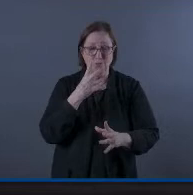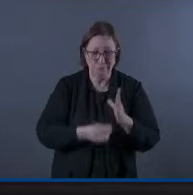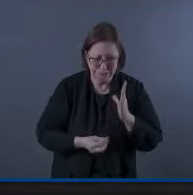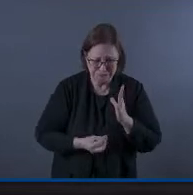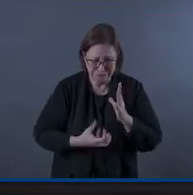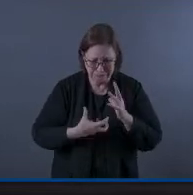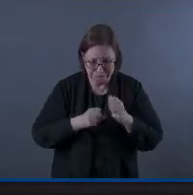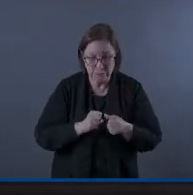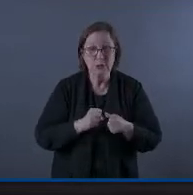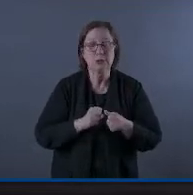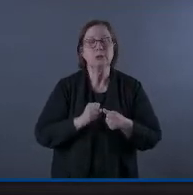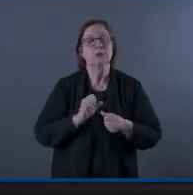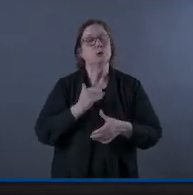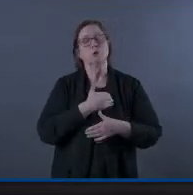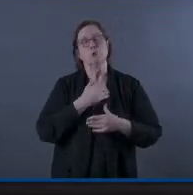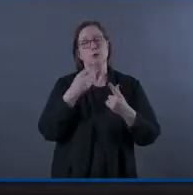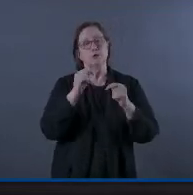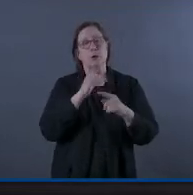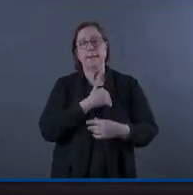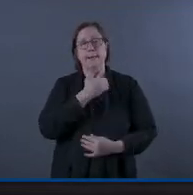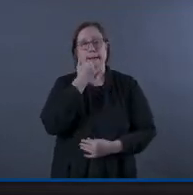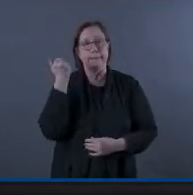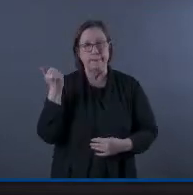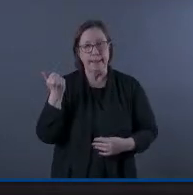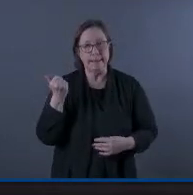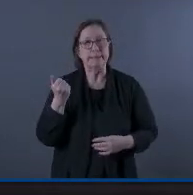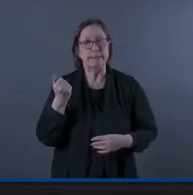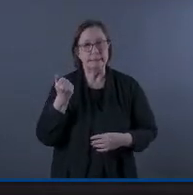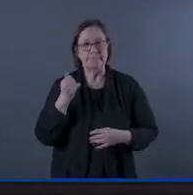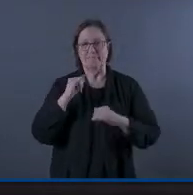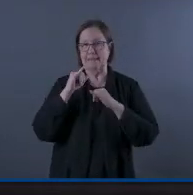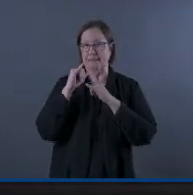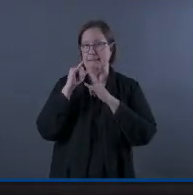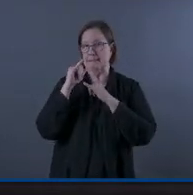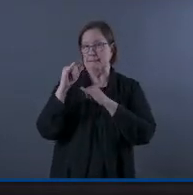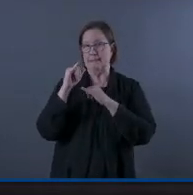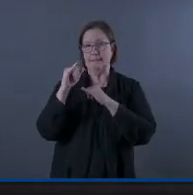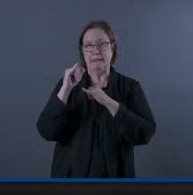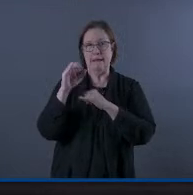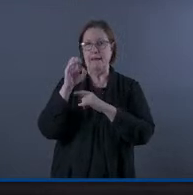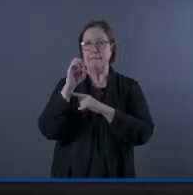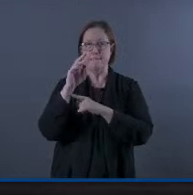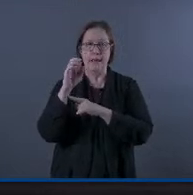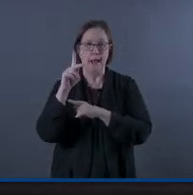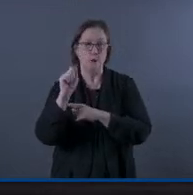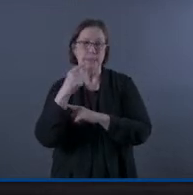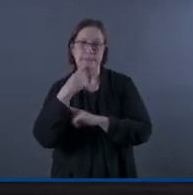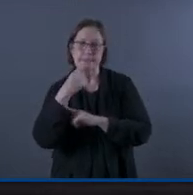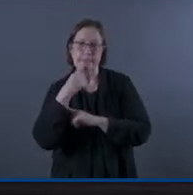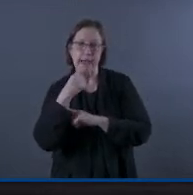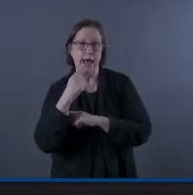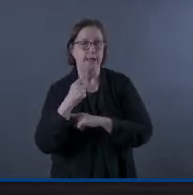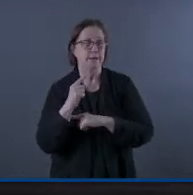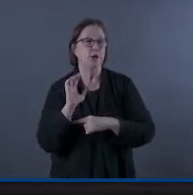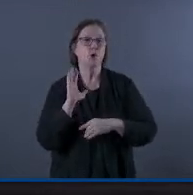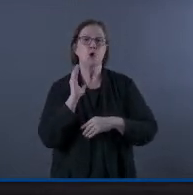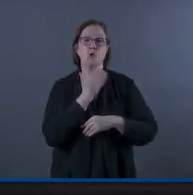I would echo Erika's message that we, I think for all the healthcare organizations in the community have been ready to ramp up vaccinations